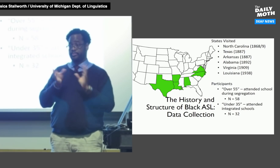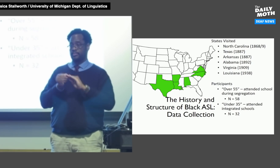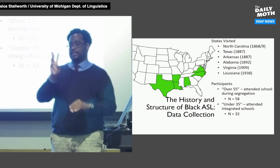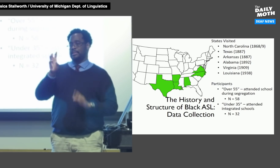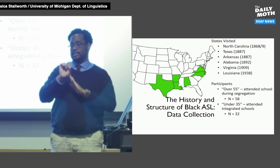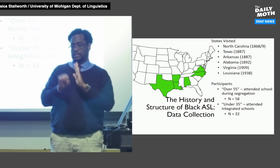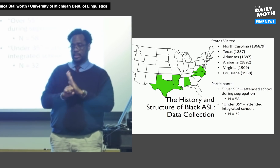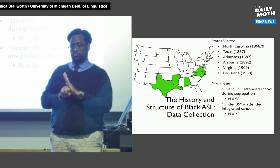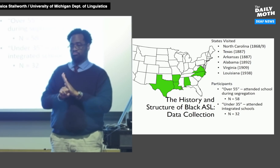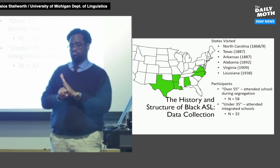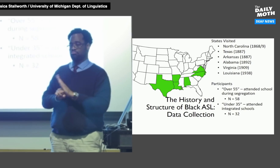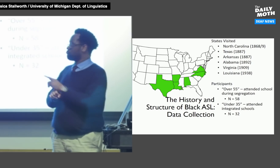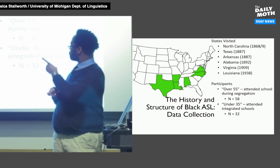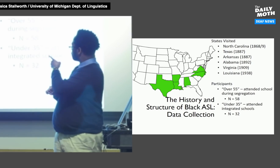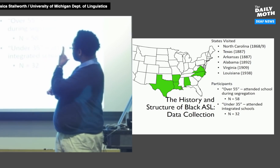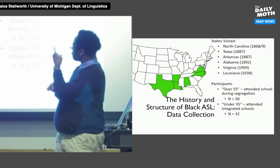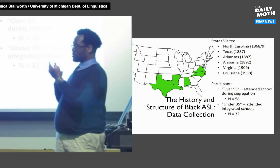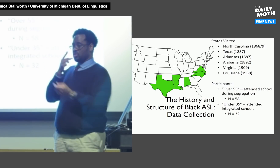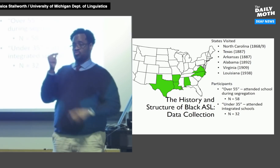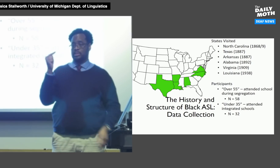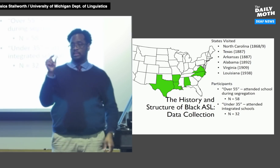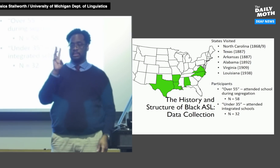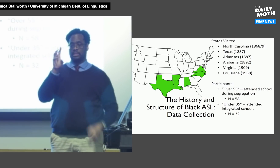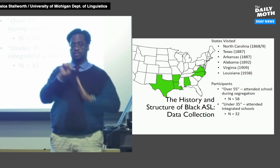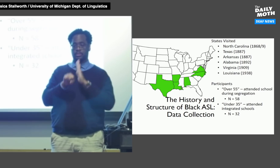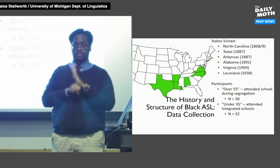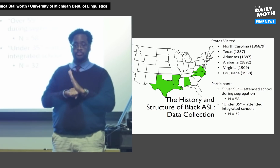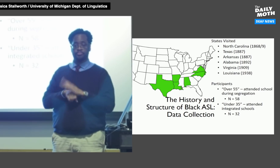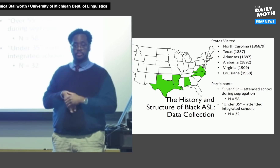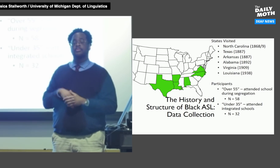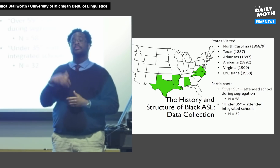It's a total of six states here, see the ones in green.